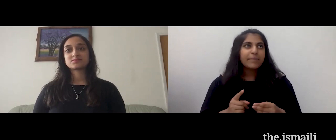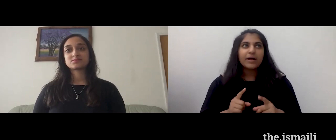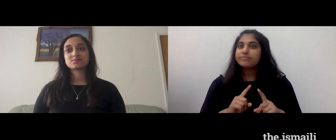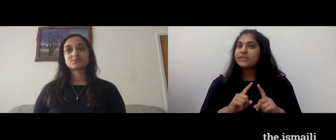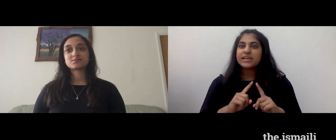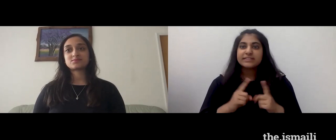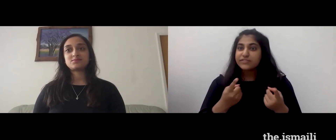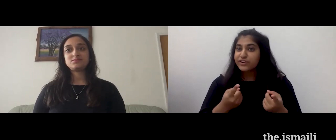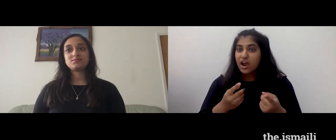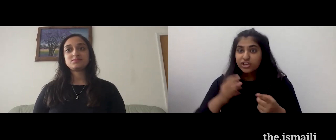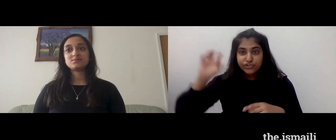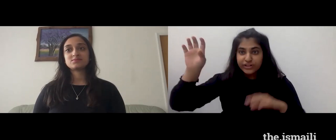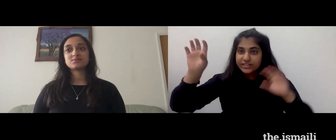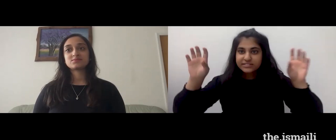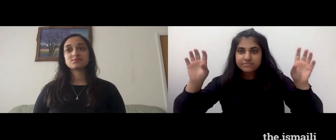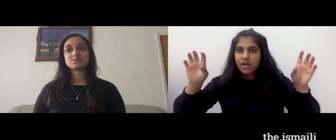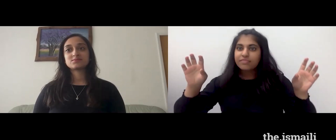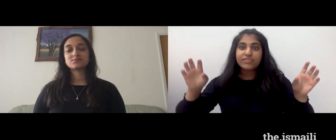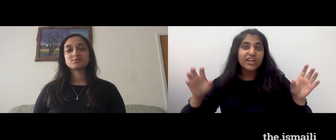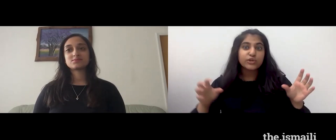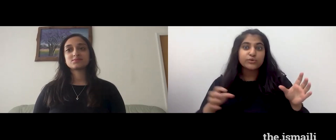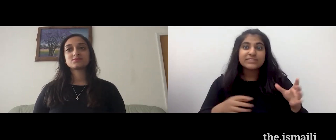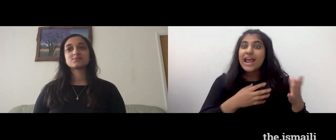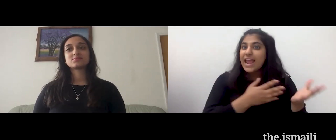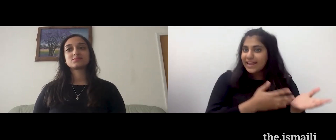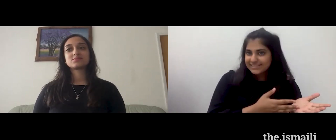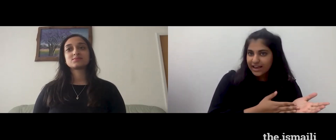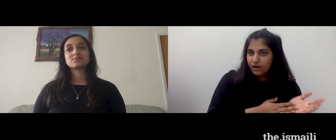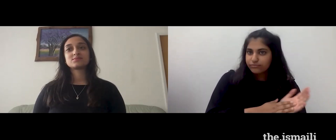but in different countries, they use ASL